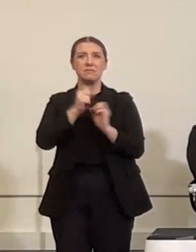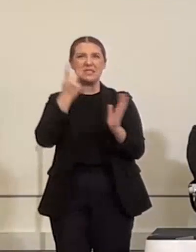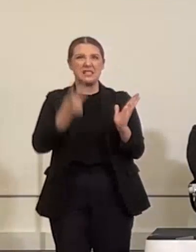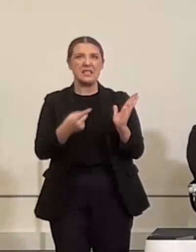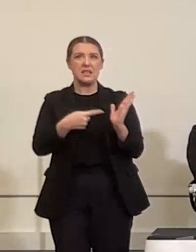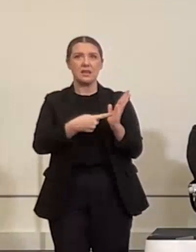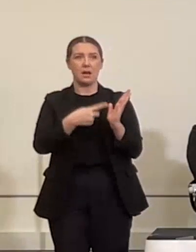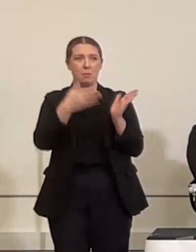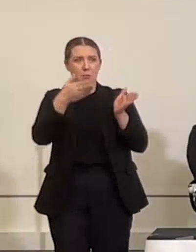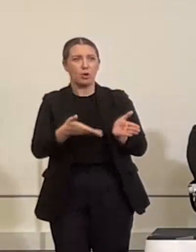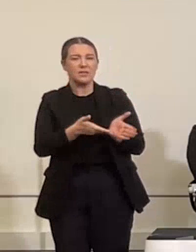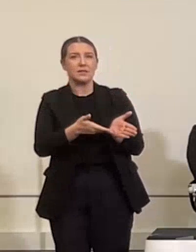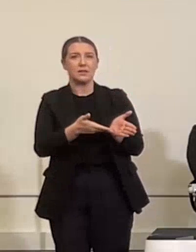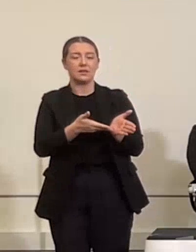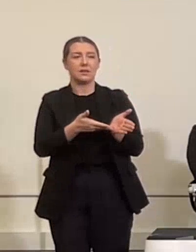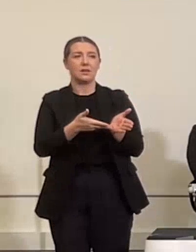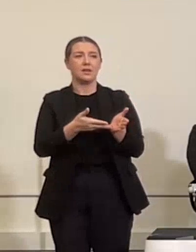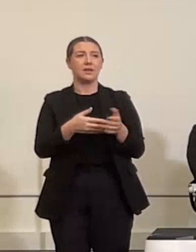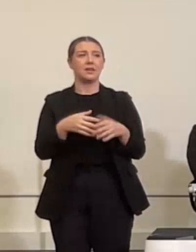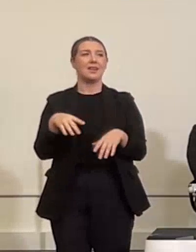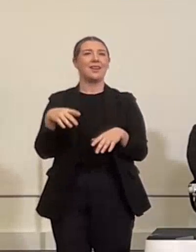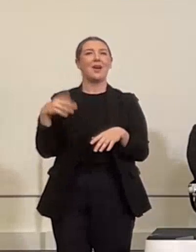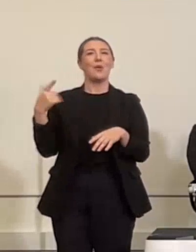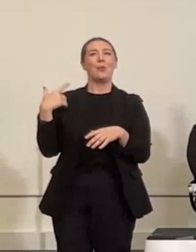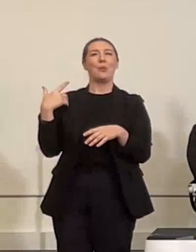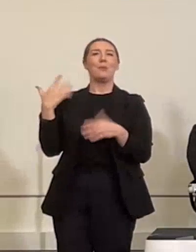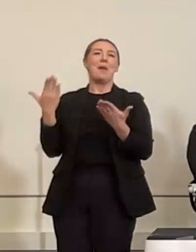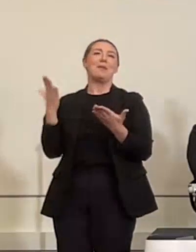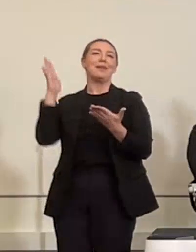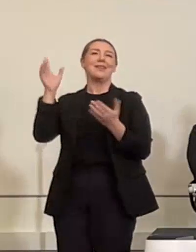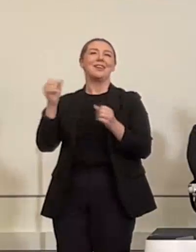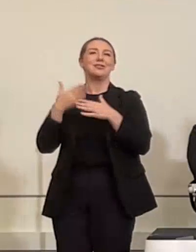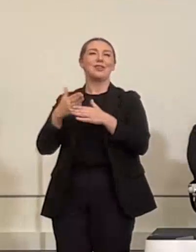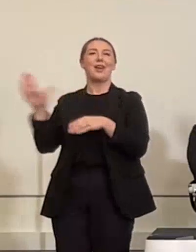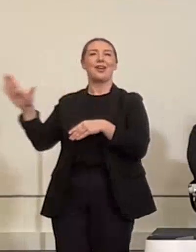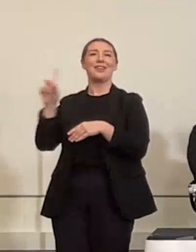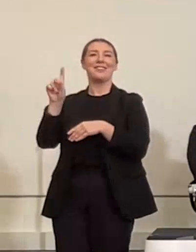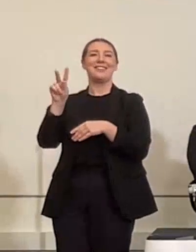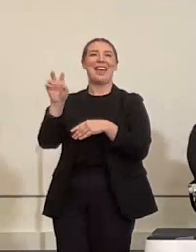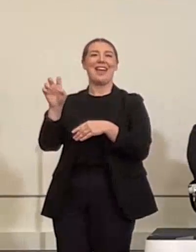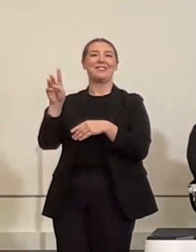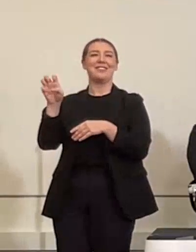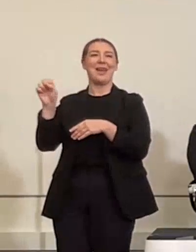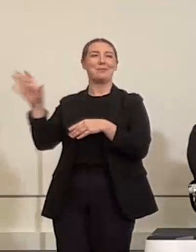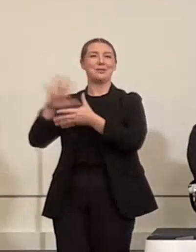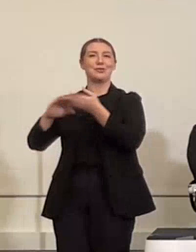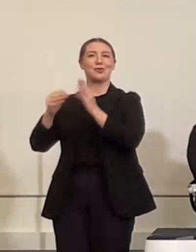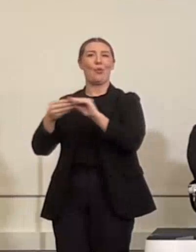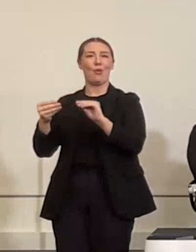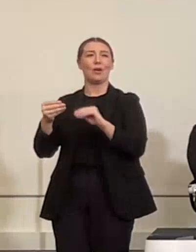And I think sometimes we probably want to share the Dave Gaines story about, you know, look, you know, we did something super cool and Dave had a great experience.